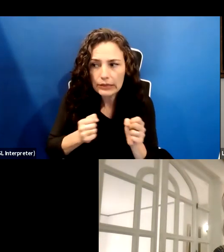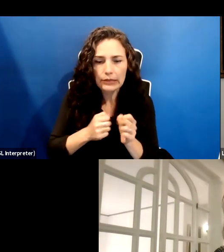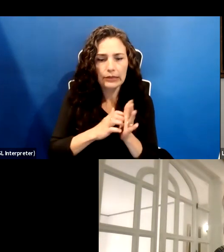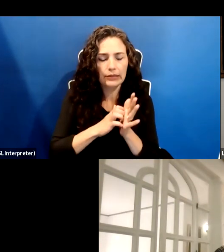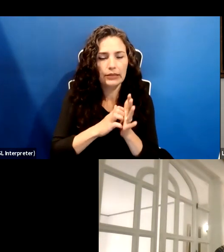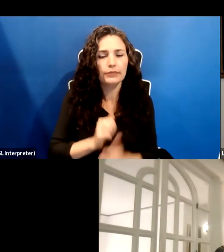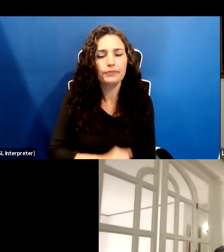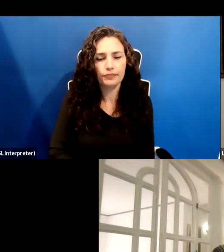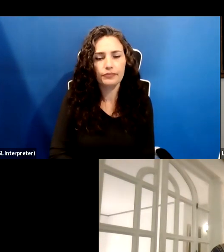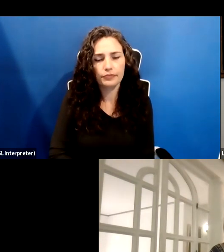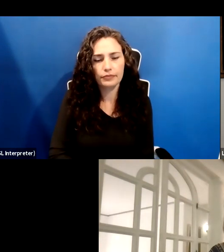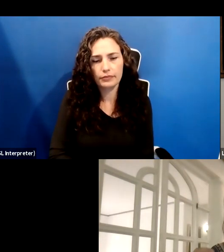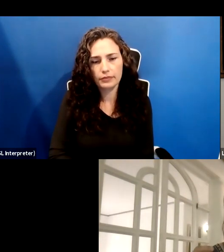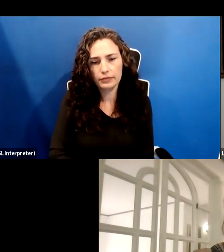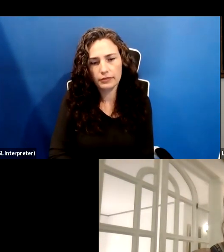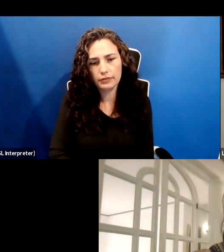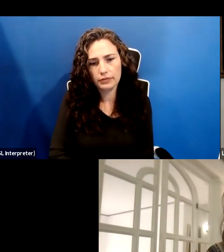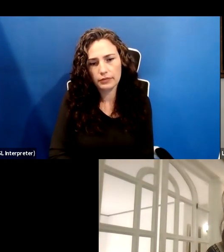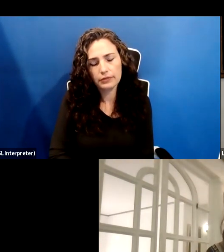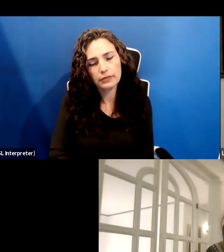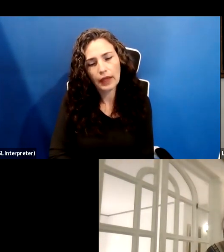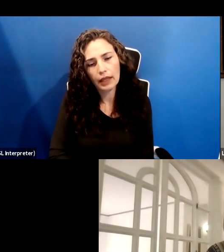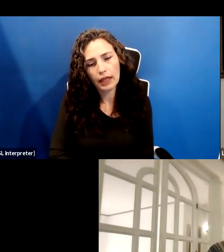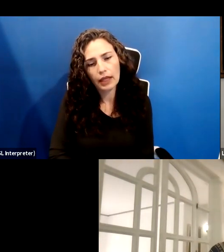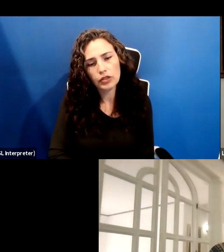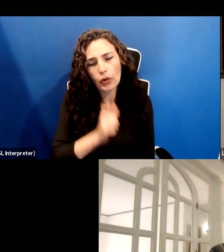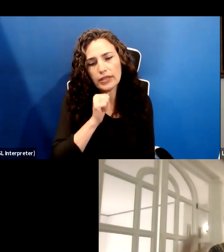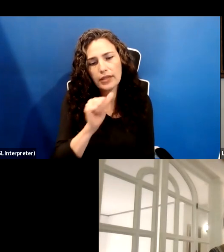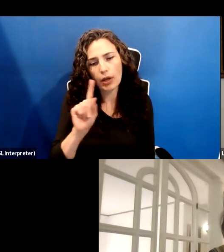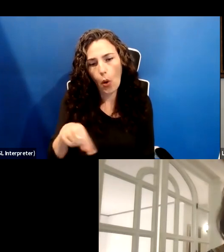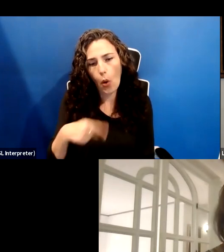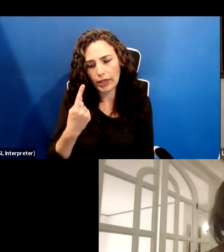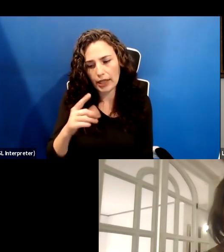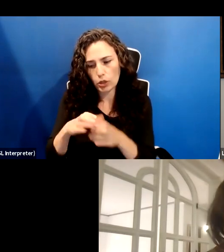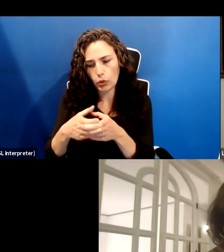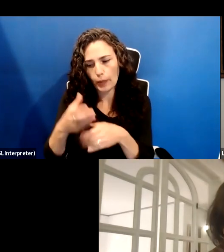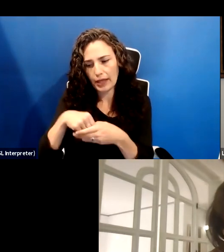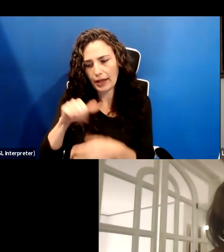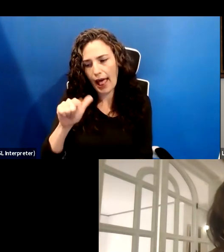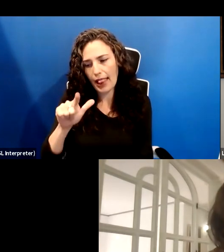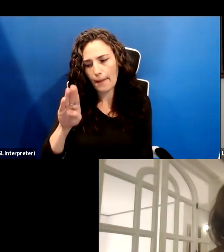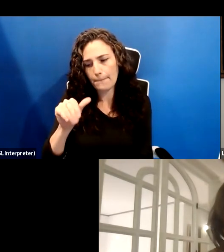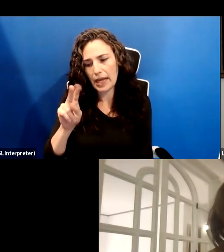it's not a story of this, only this group in Albany. It's a story of our society and our world,